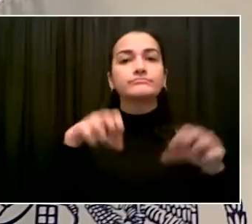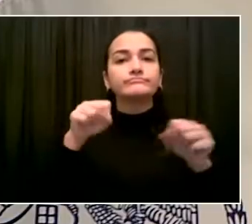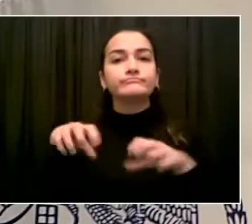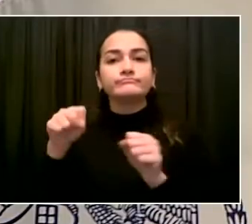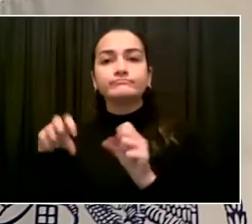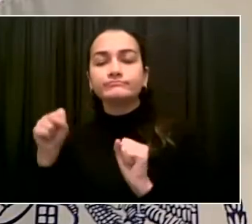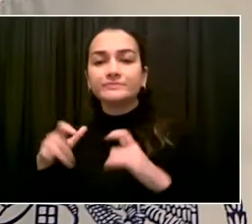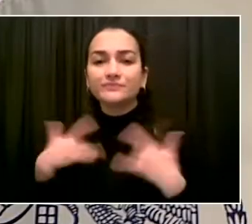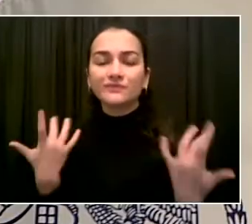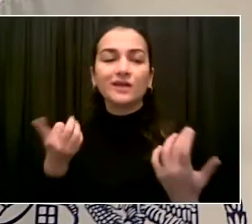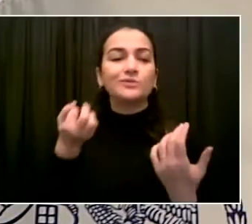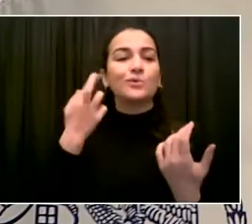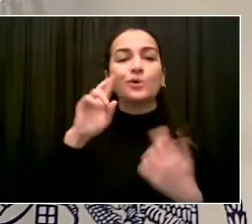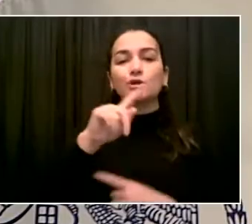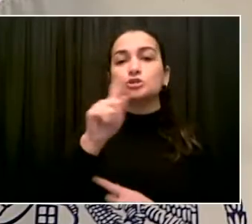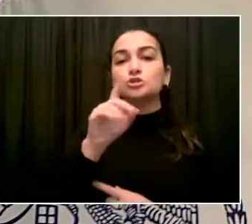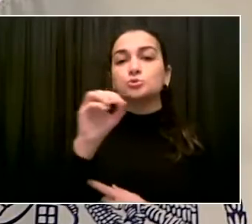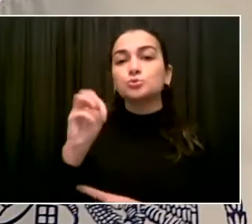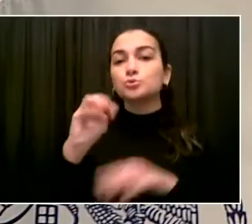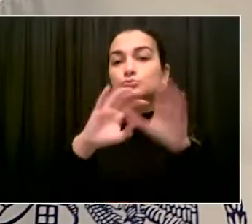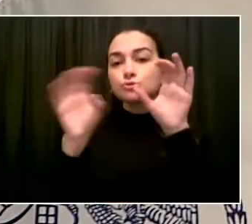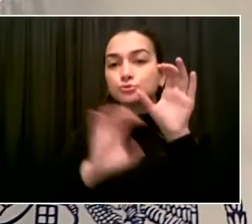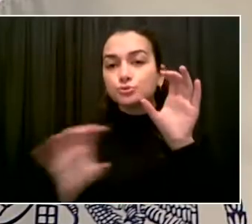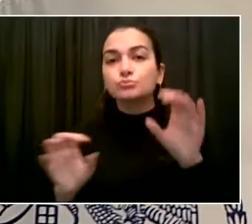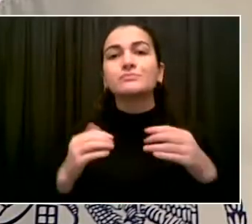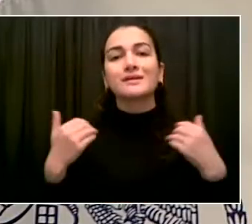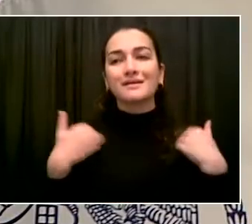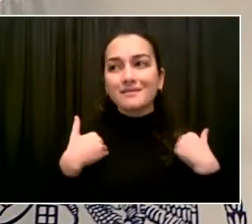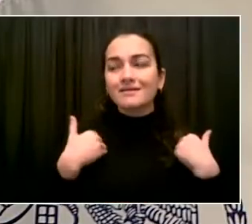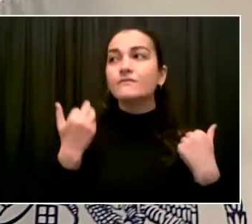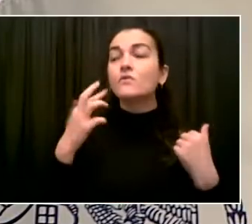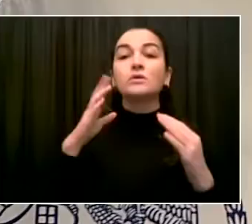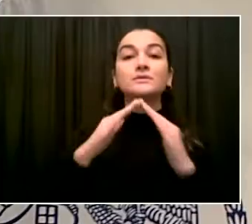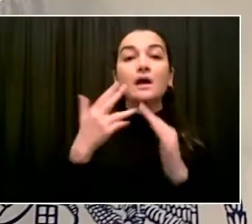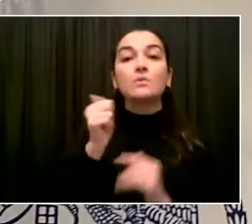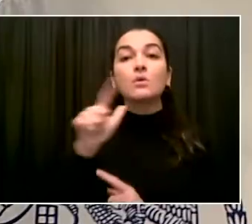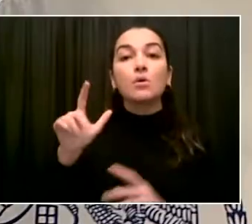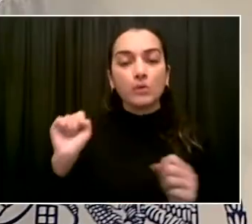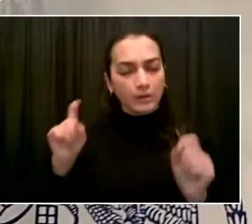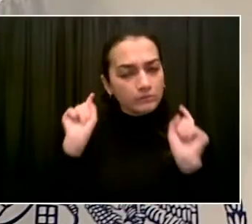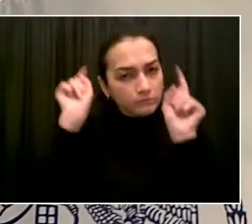MORNING PRESS CONFERENCES, AND ASSUMES IN COMMUNITY